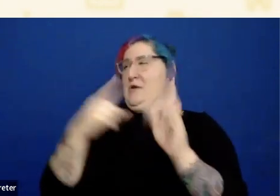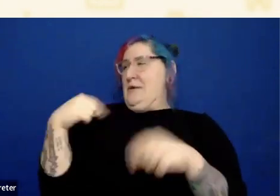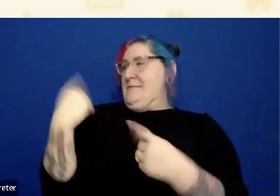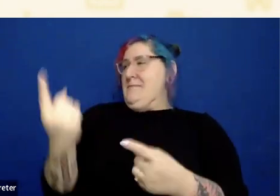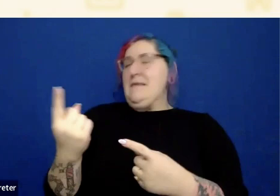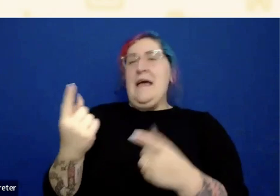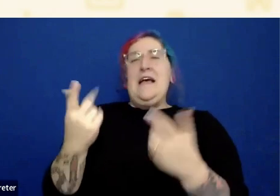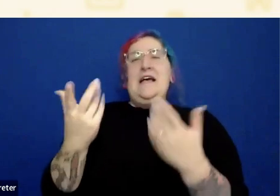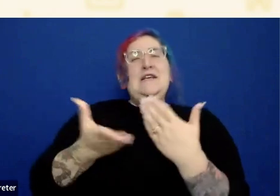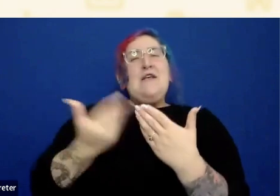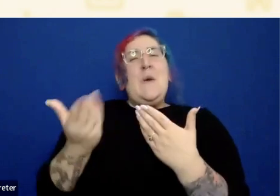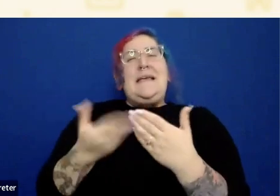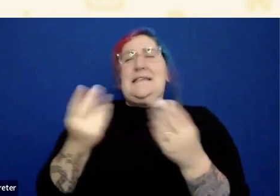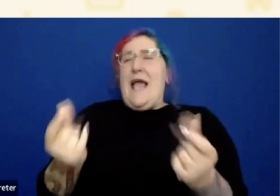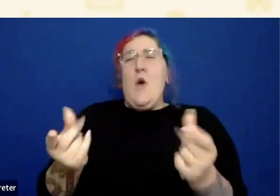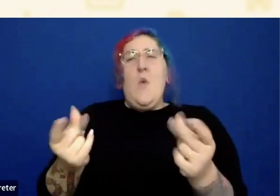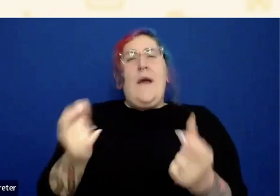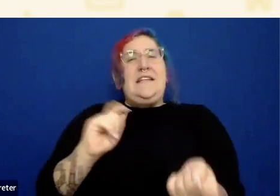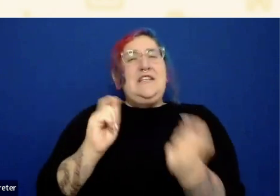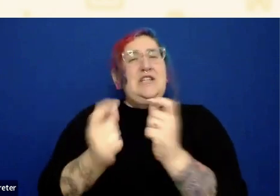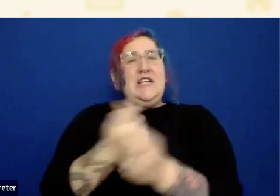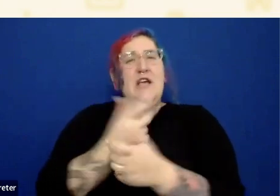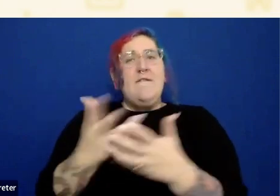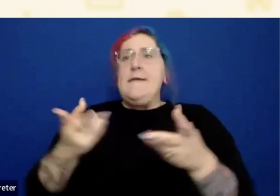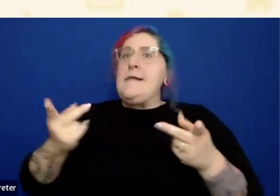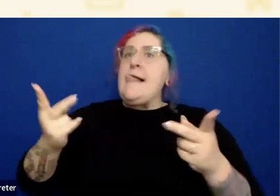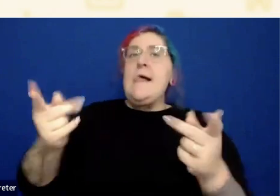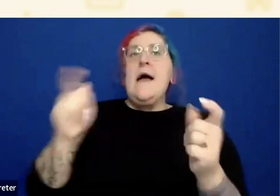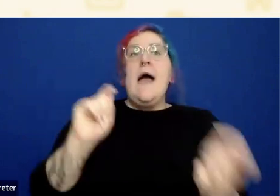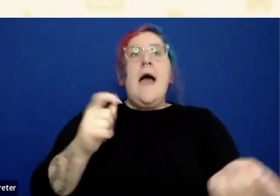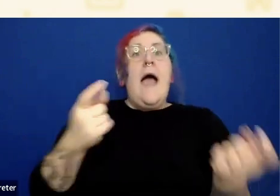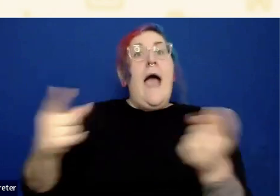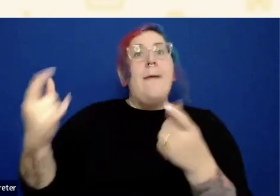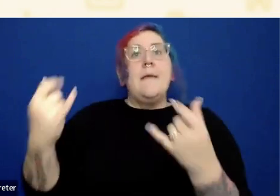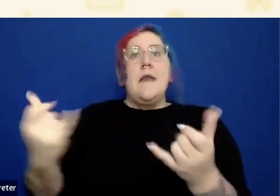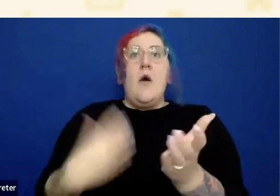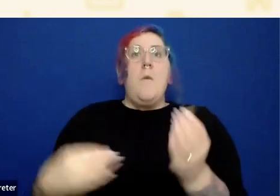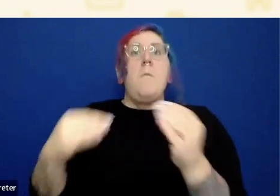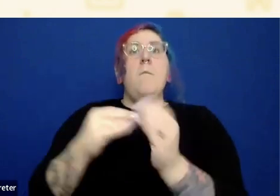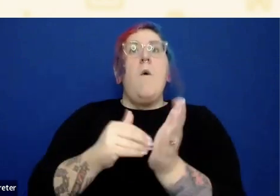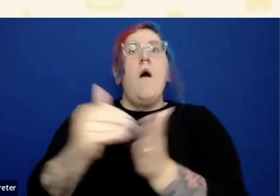That is definitely true. And actually, I think this is an excellent segue to WordPress.